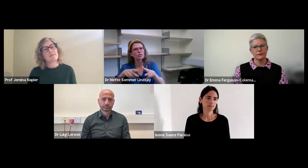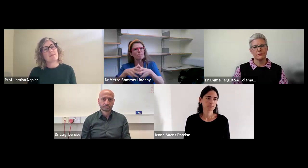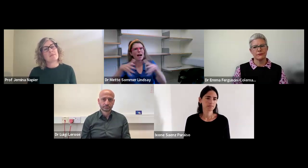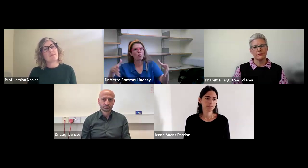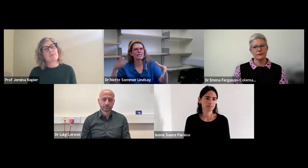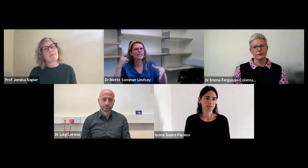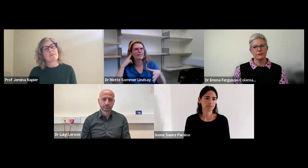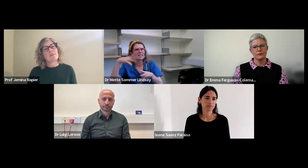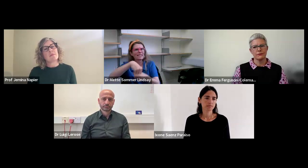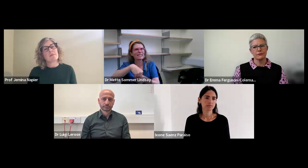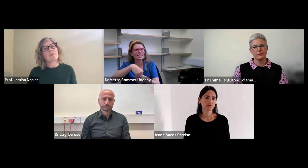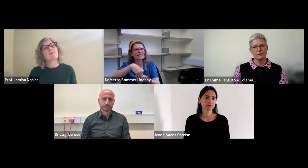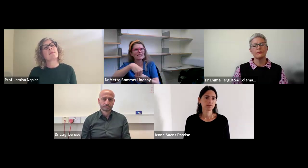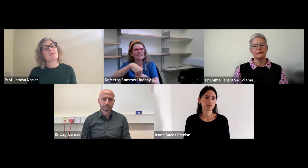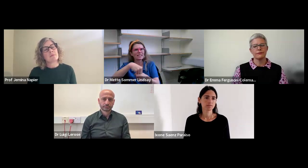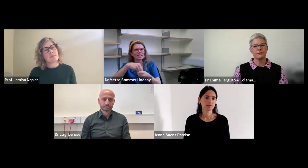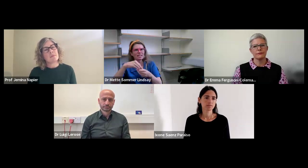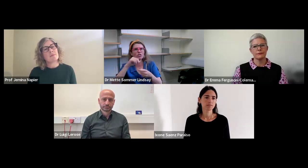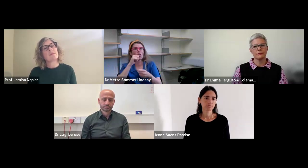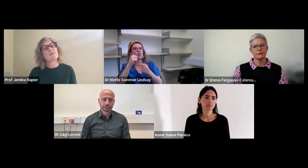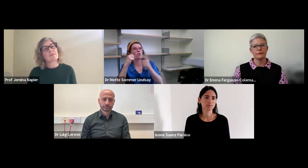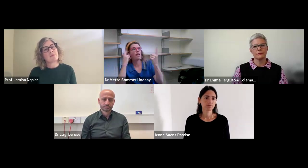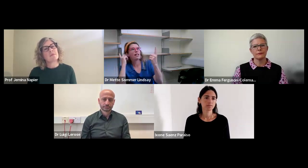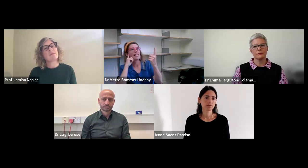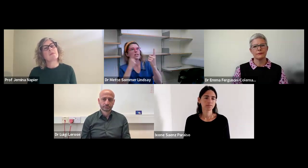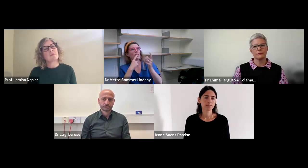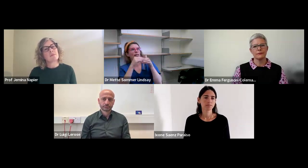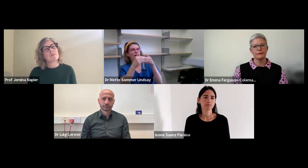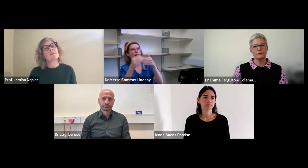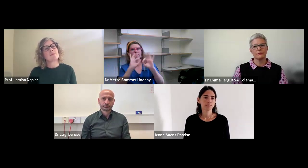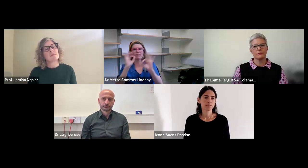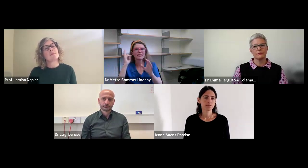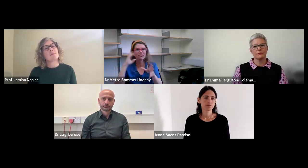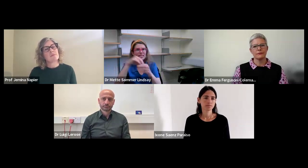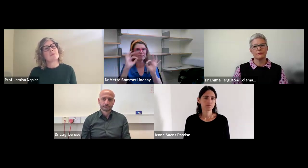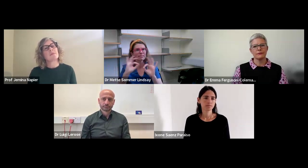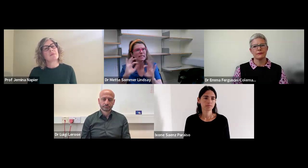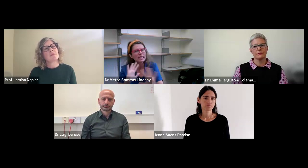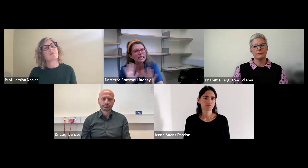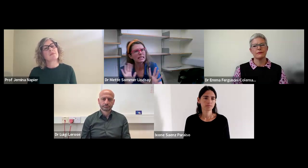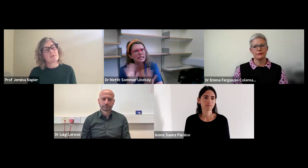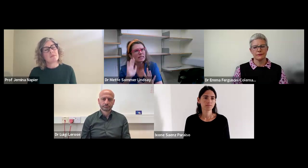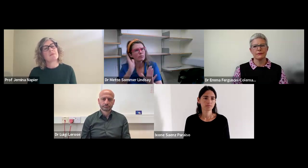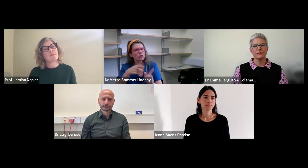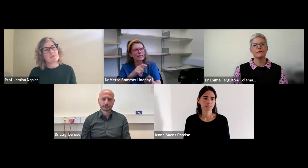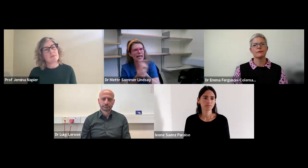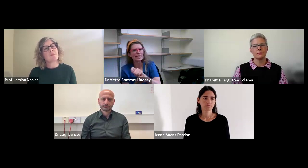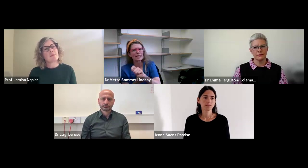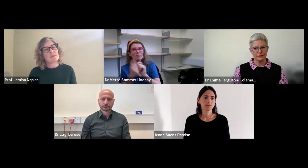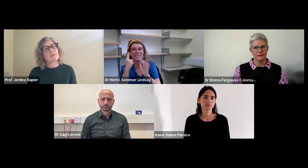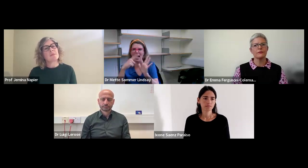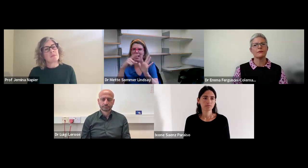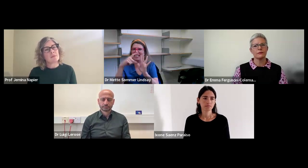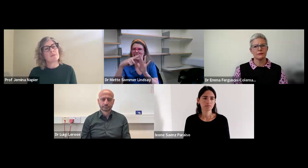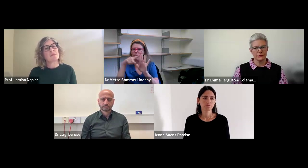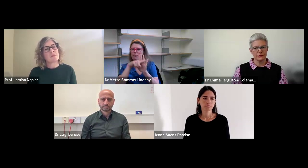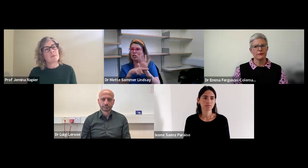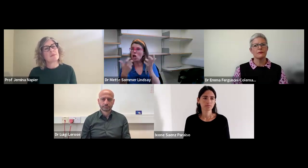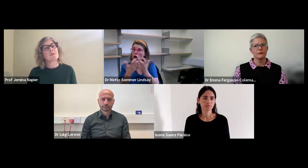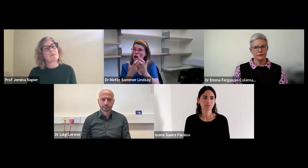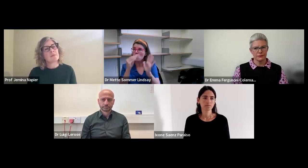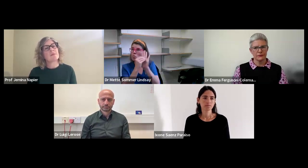EDI principles really working in order to really increase the number of deaf academics. If you,